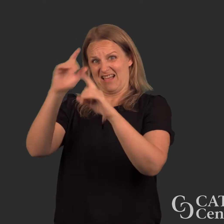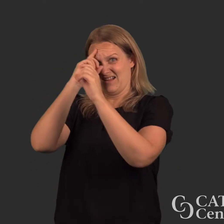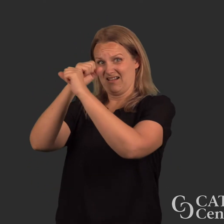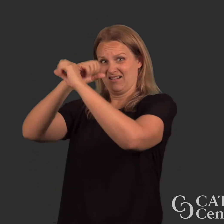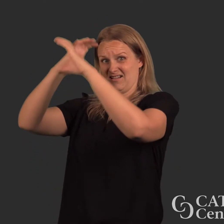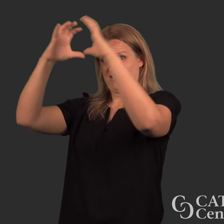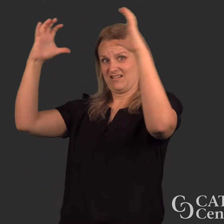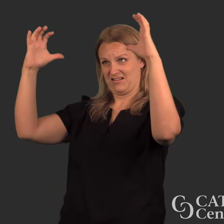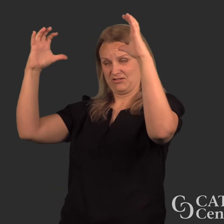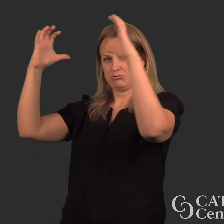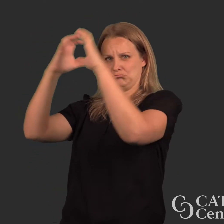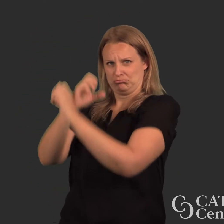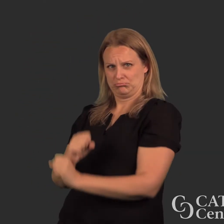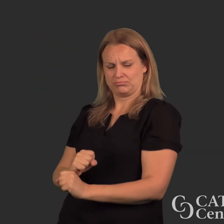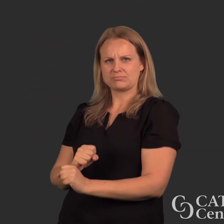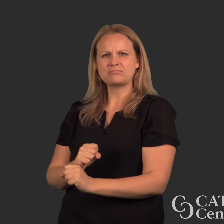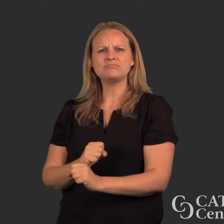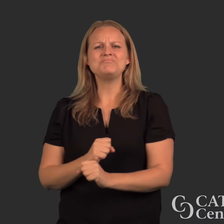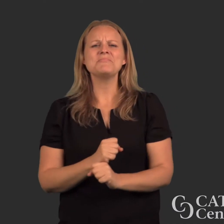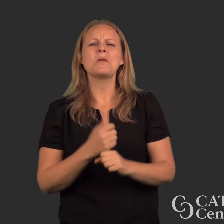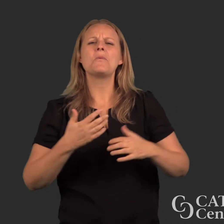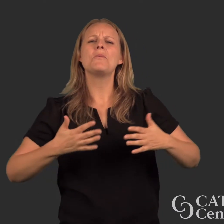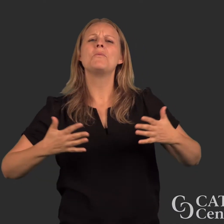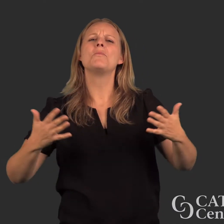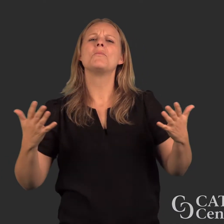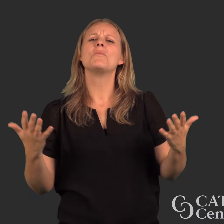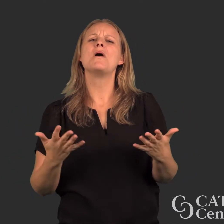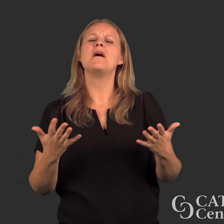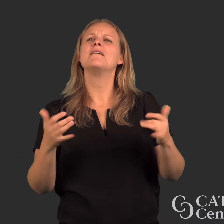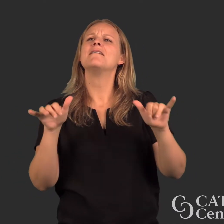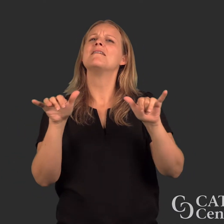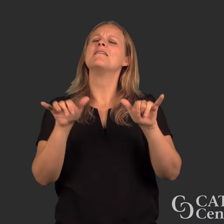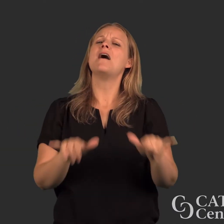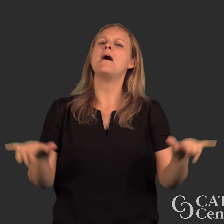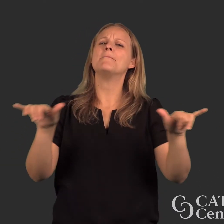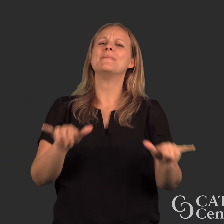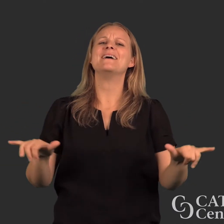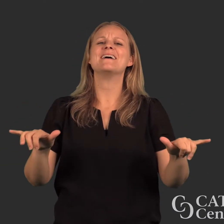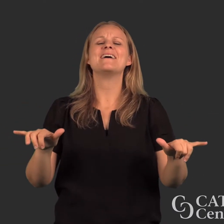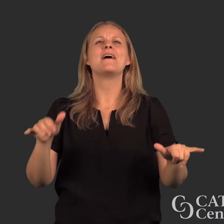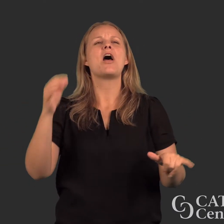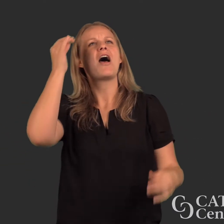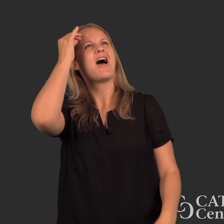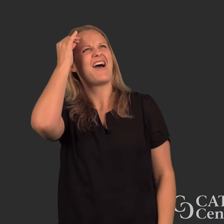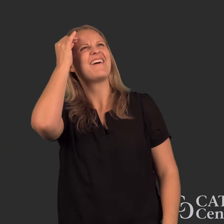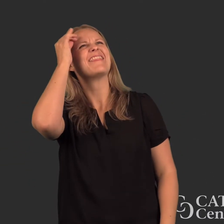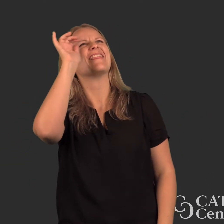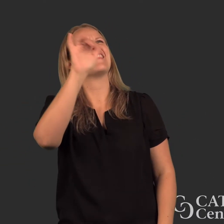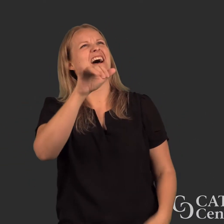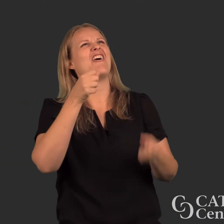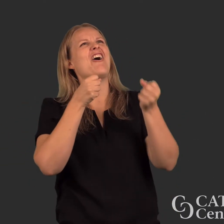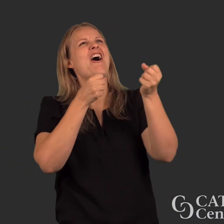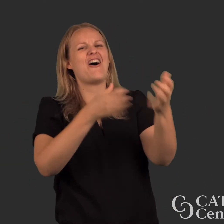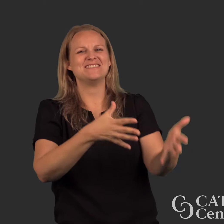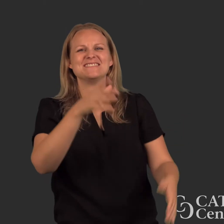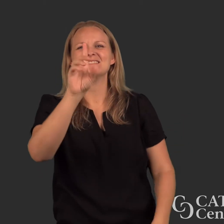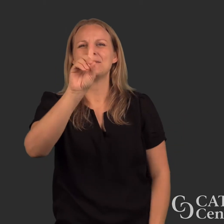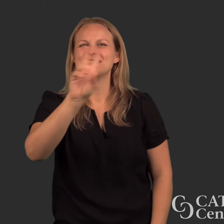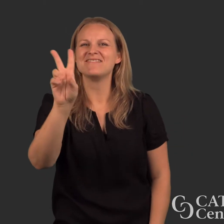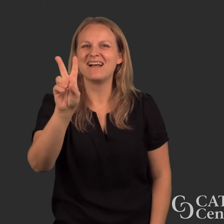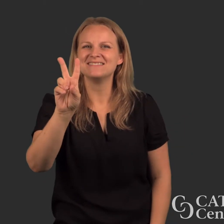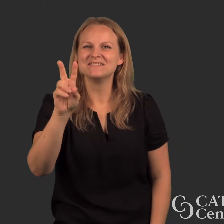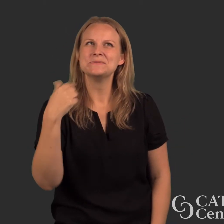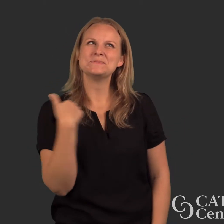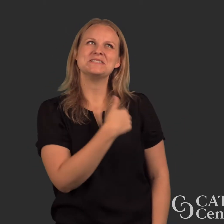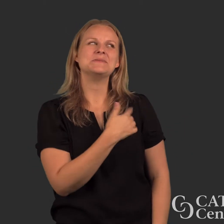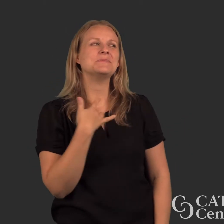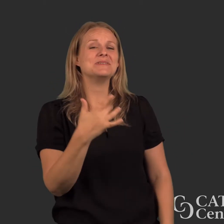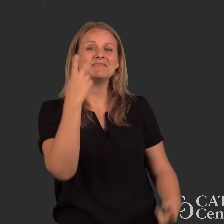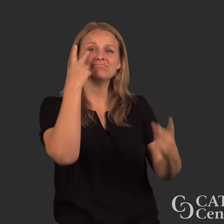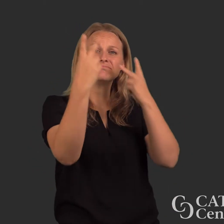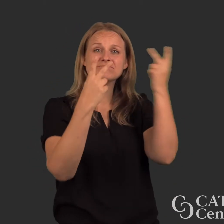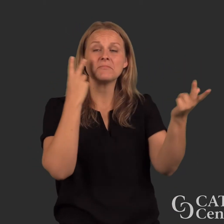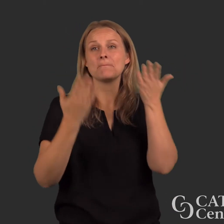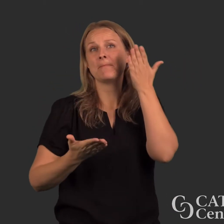After thinking about the root causes of DV/SV, now we can begin to identify some habits within our culture